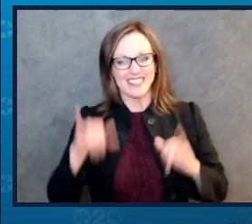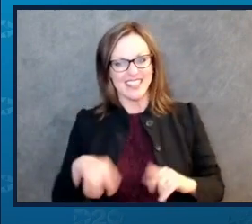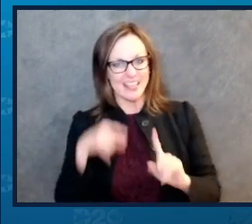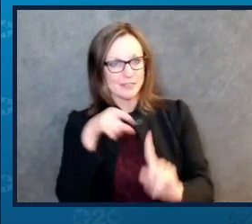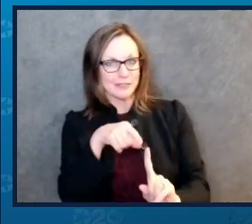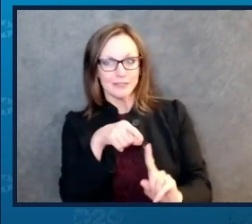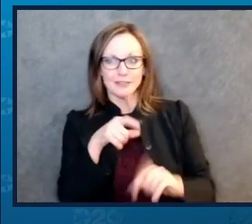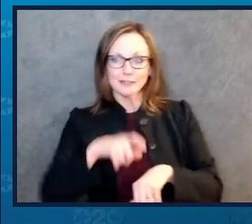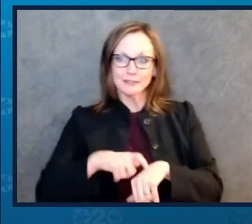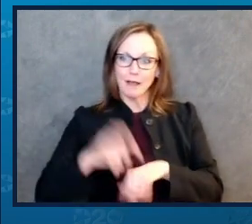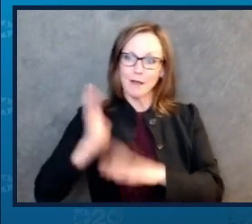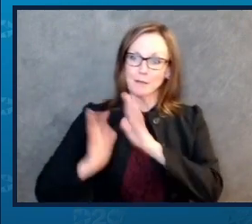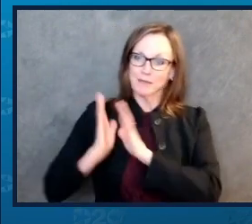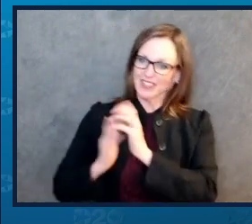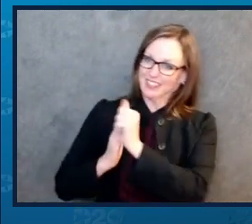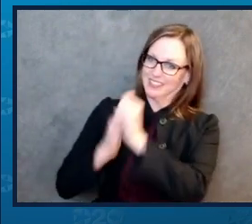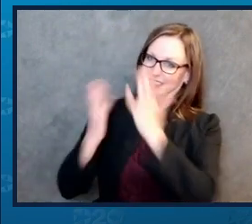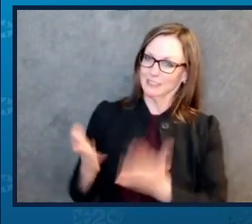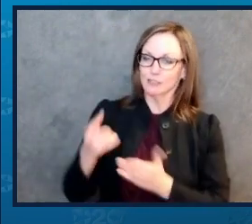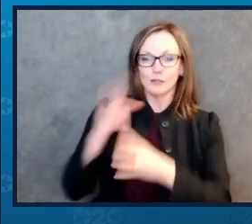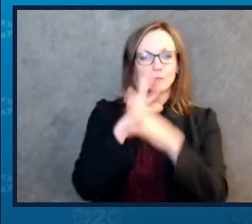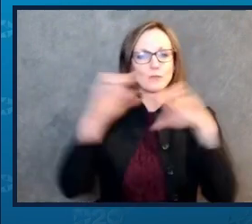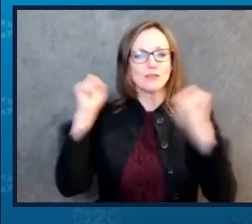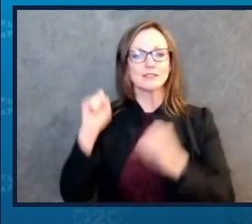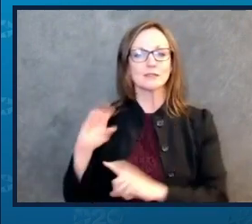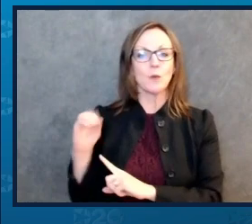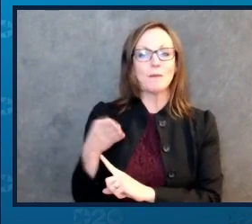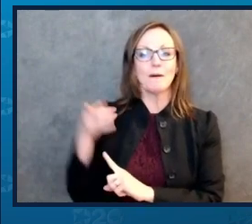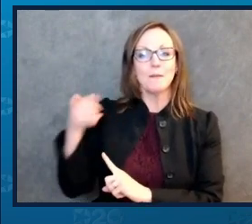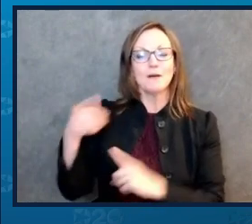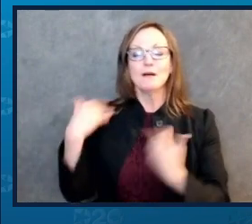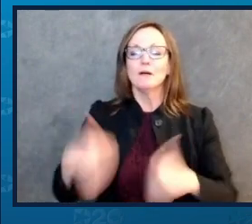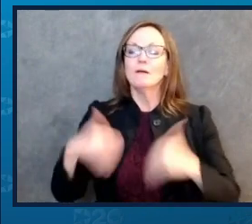EASIER FOR HOME CARE WORKERS TO